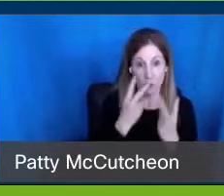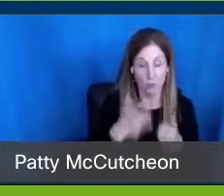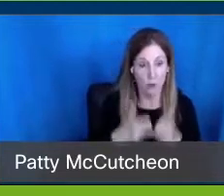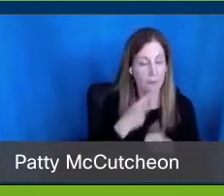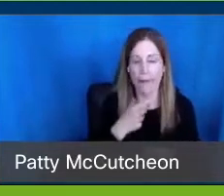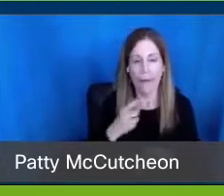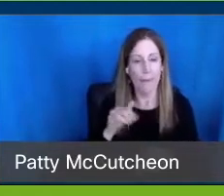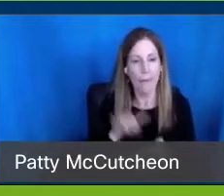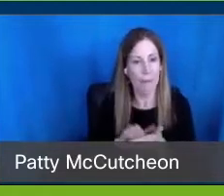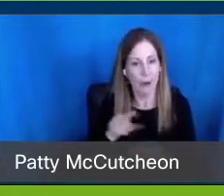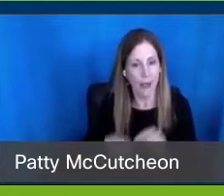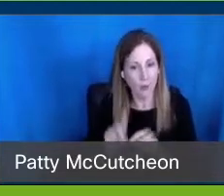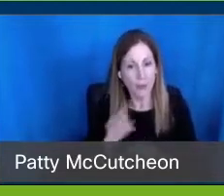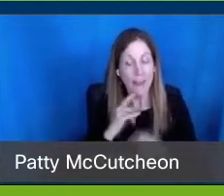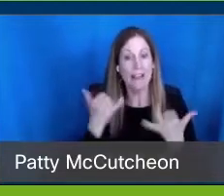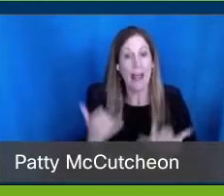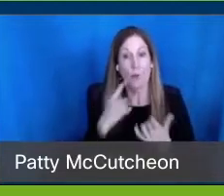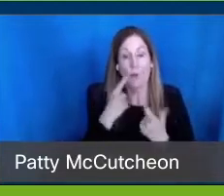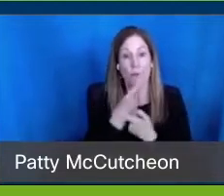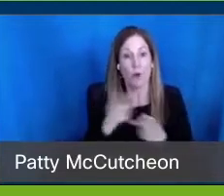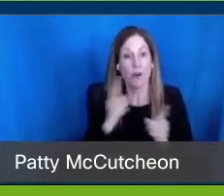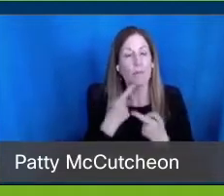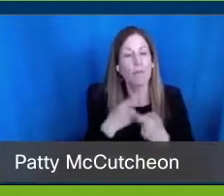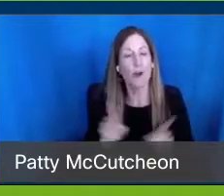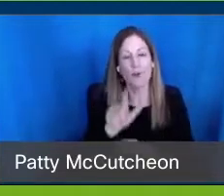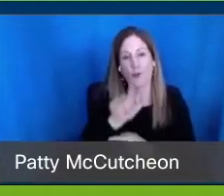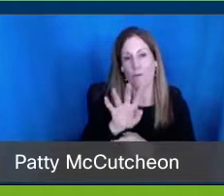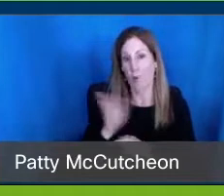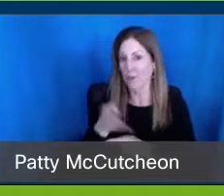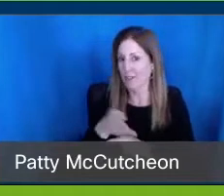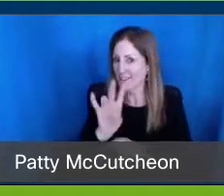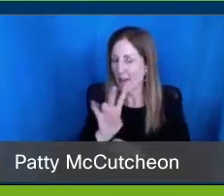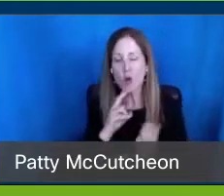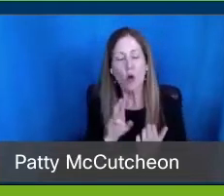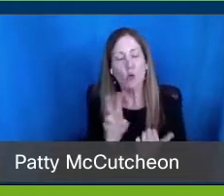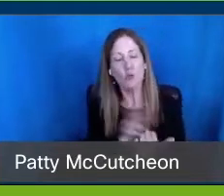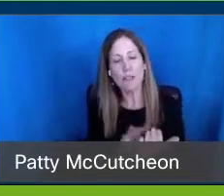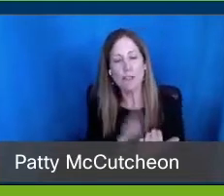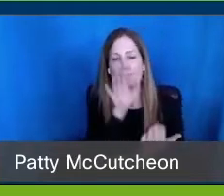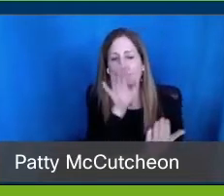and broadcasters, we're able to broadcast 24/7, reading the papers as well as books and magazines.